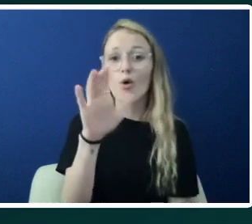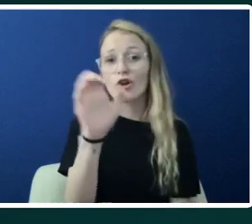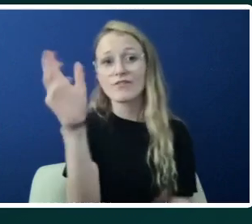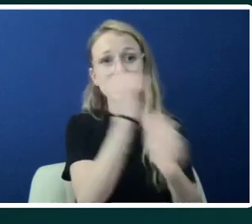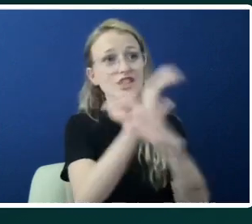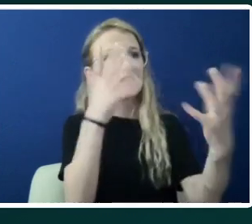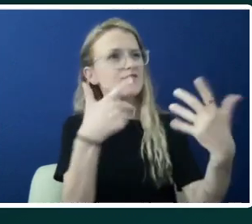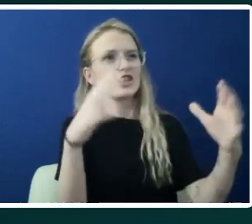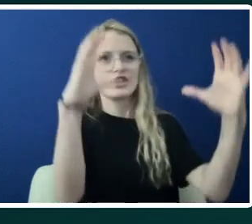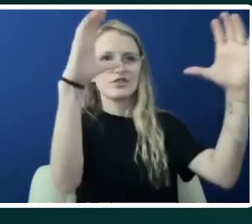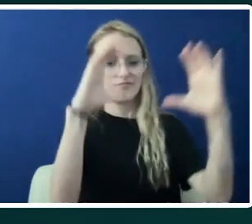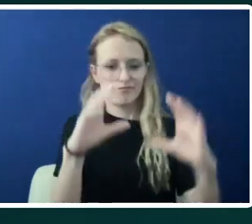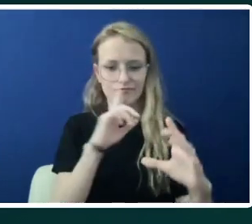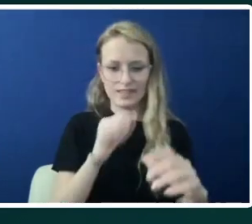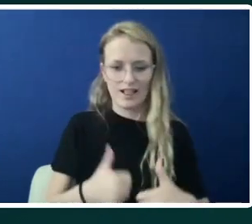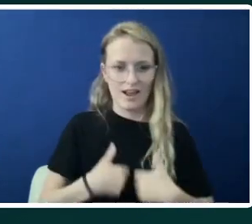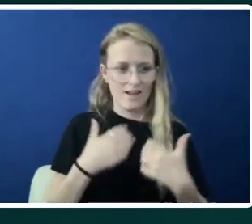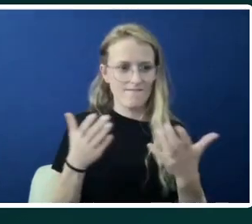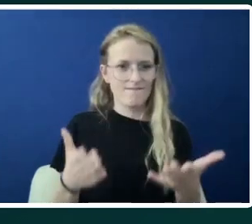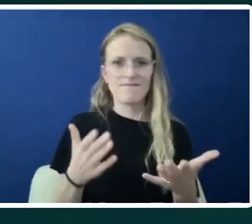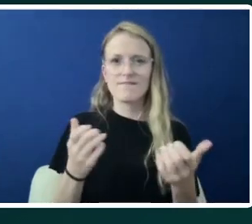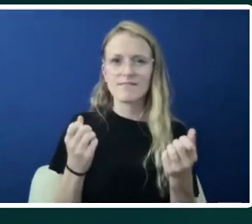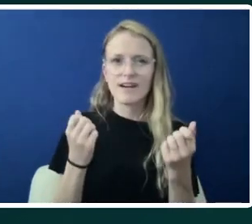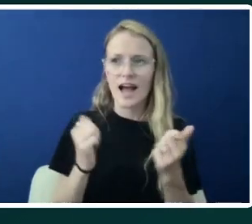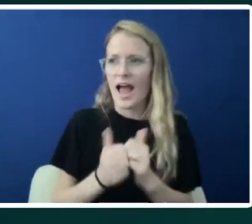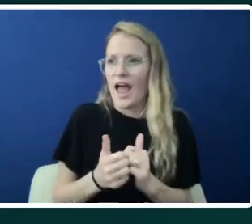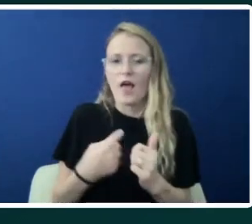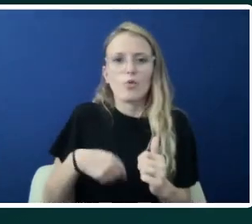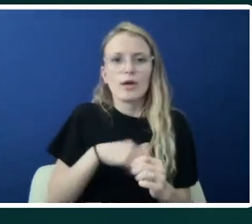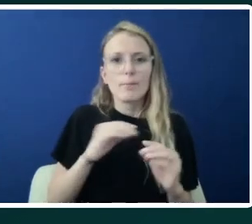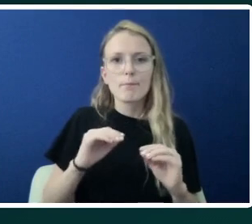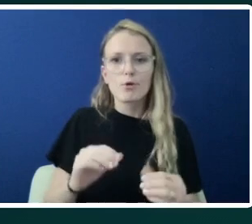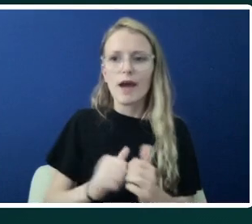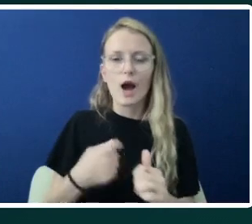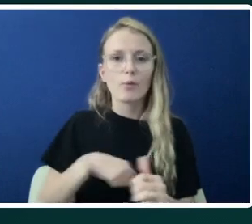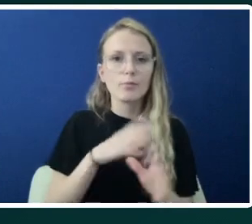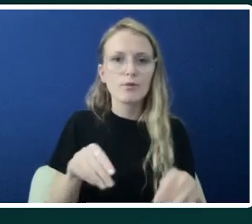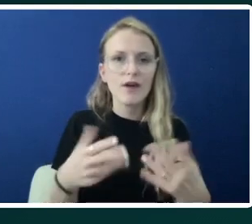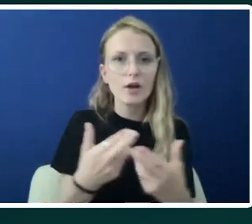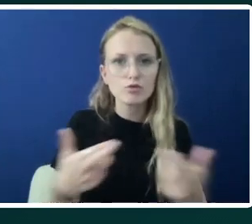and how many resources could we bring to the table to support this program and hopefully